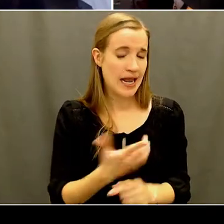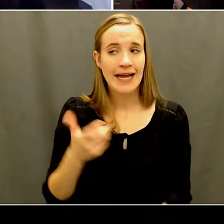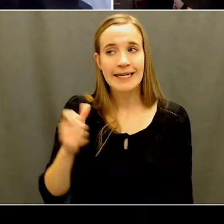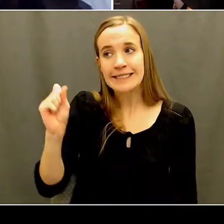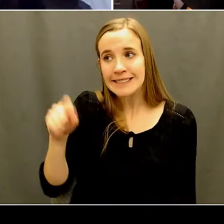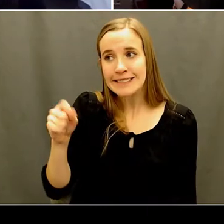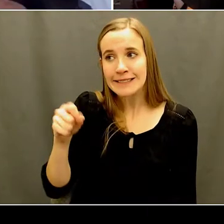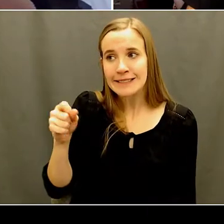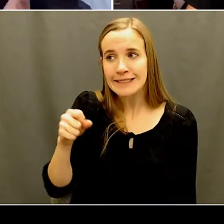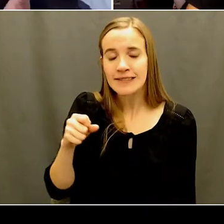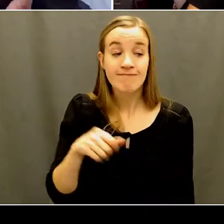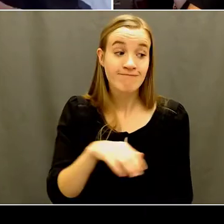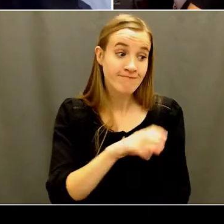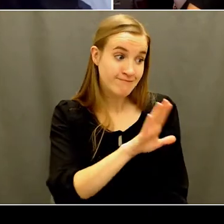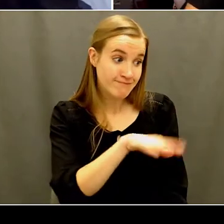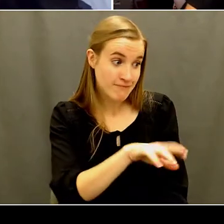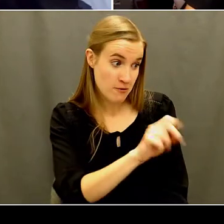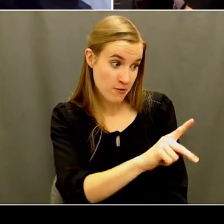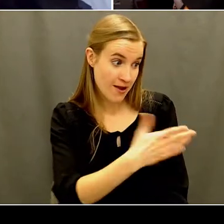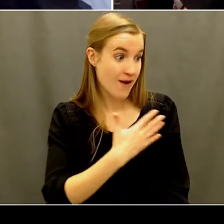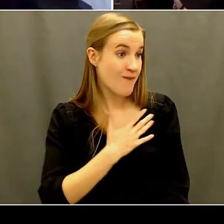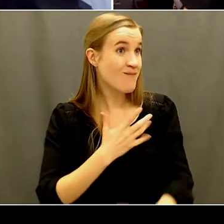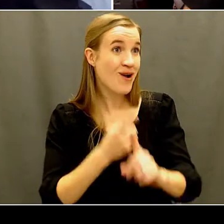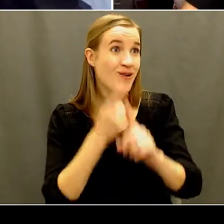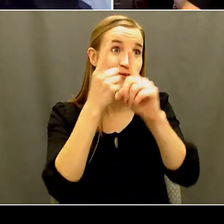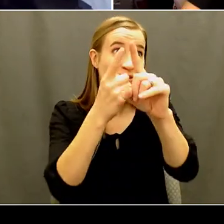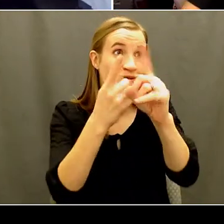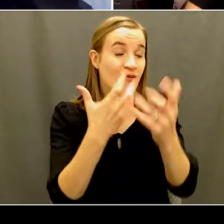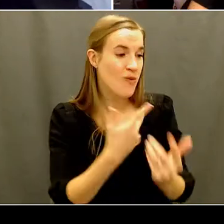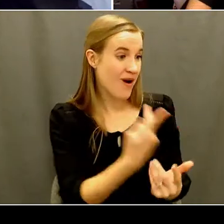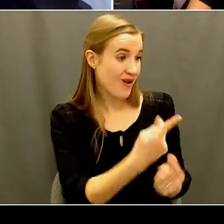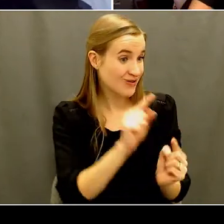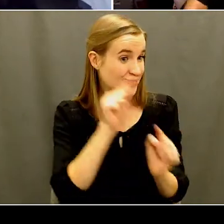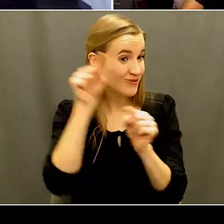like, Can you imagine, Fanisee, if I j st told you right now my dream for us is to